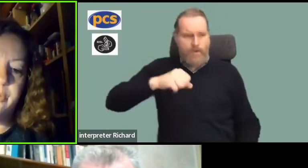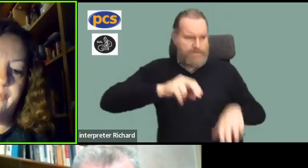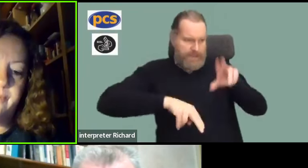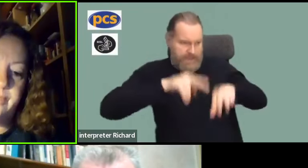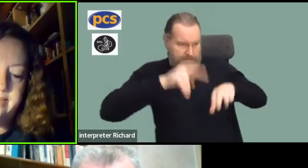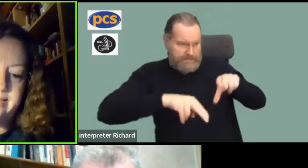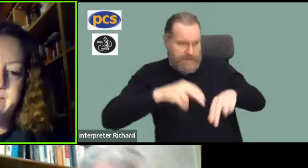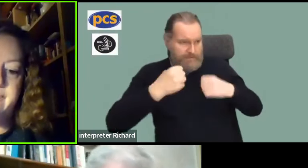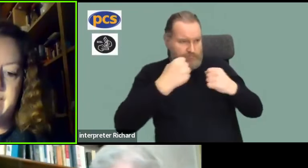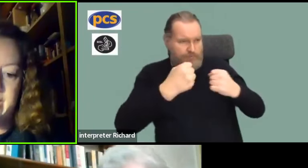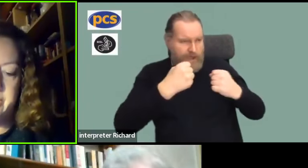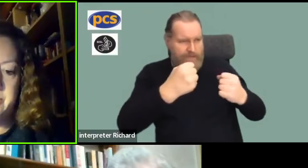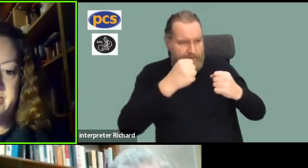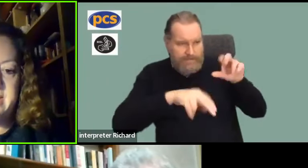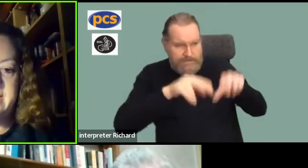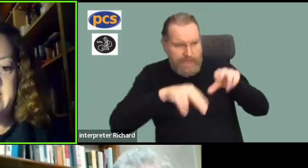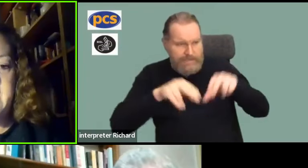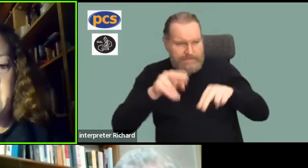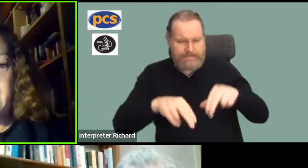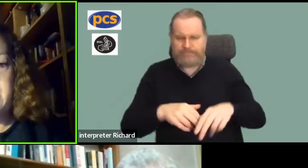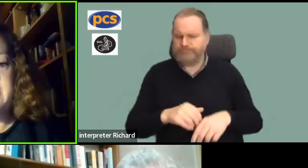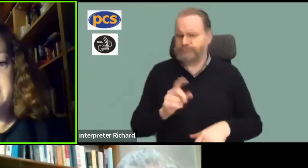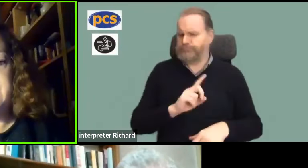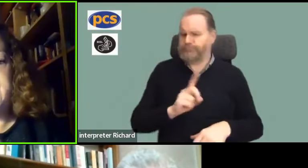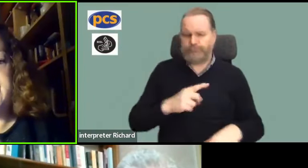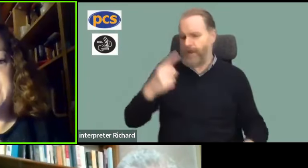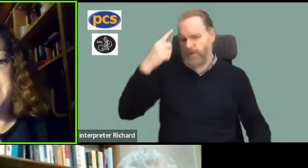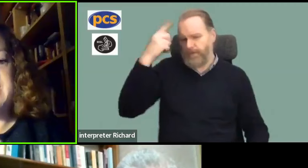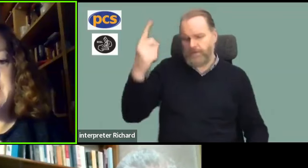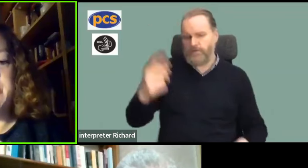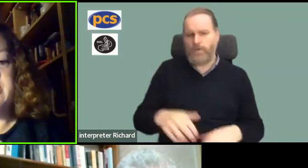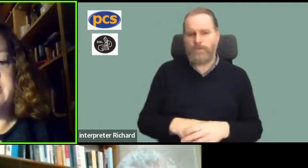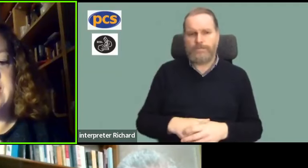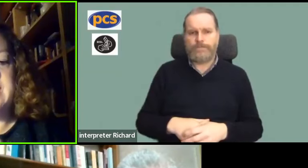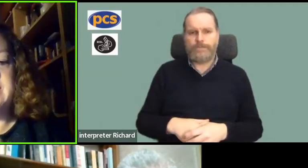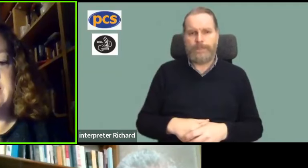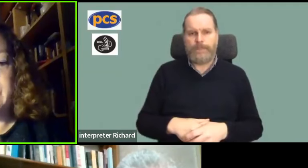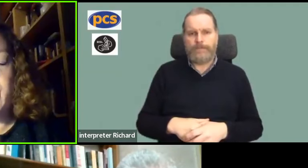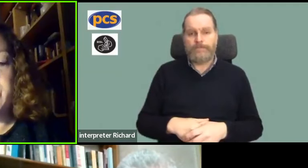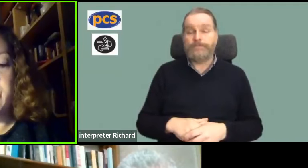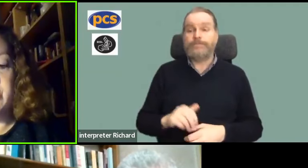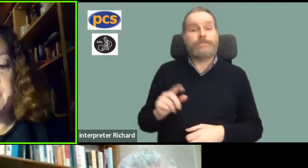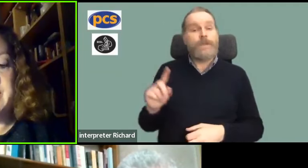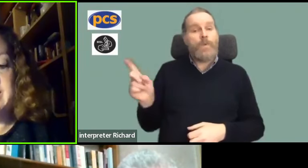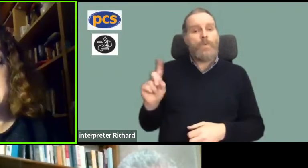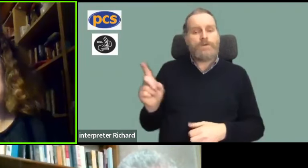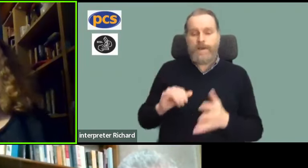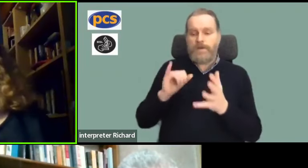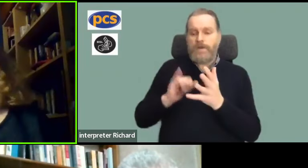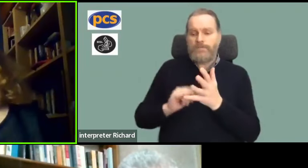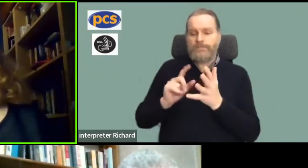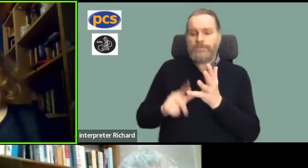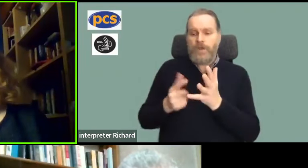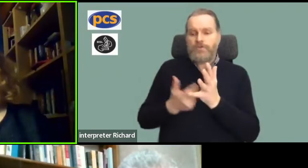unlikely isn't it it so how Sim Sim filtham it? So how Sim filtham says our